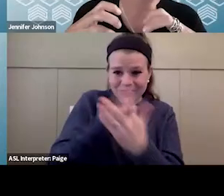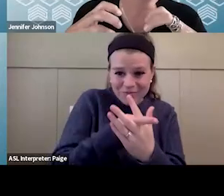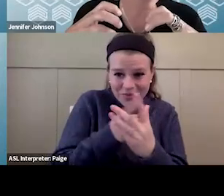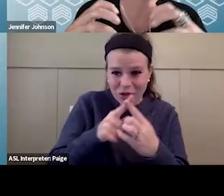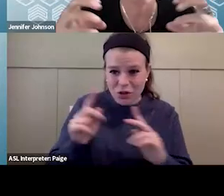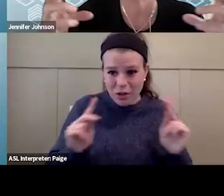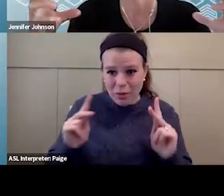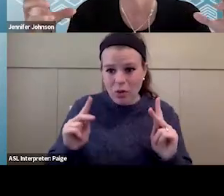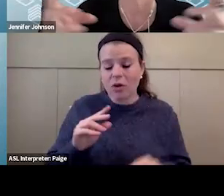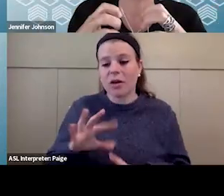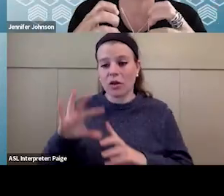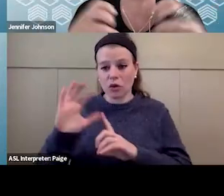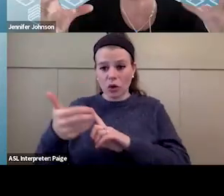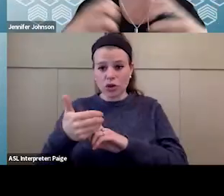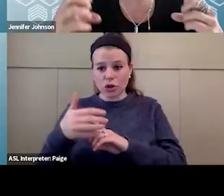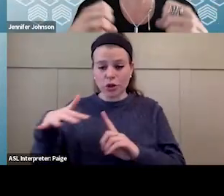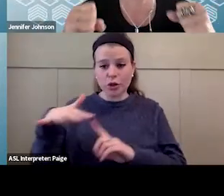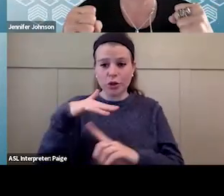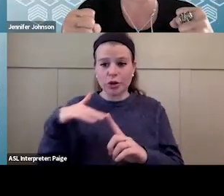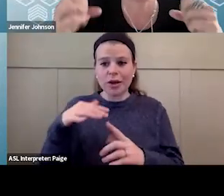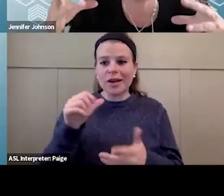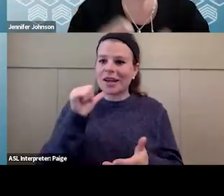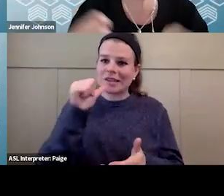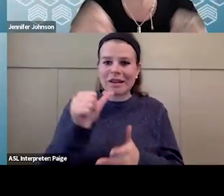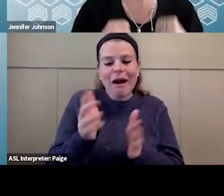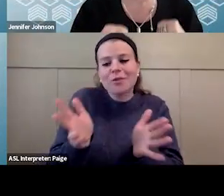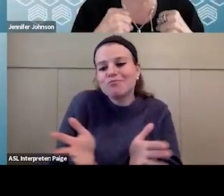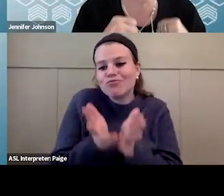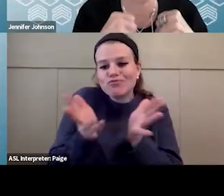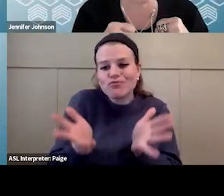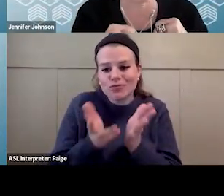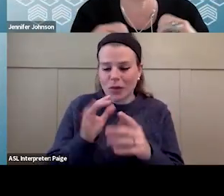culture doesn't, isn't nurturing. The culture doesn't help us.